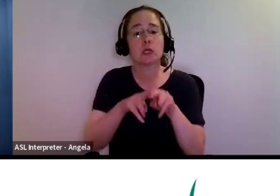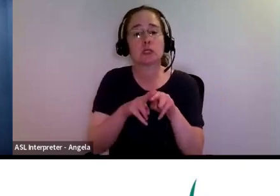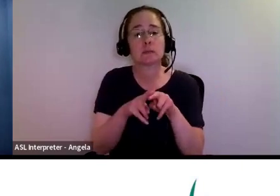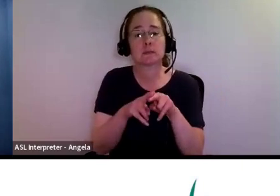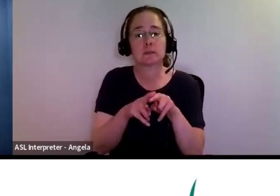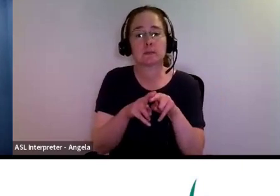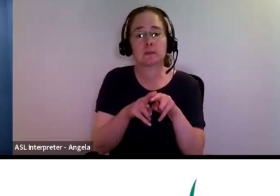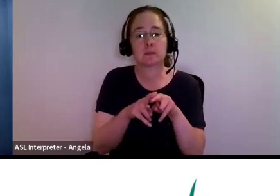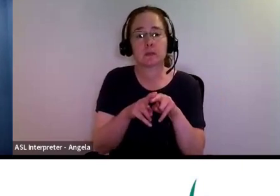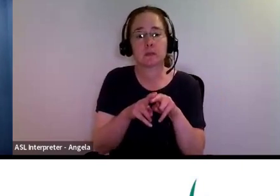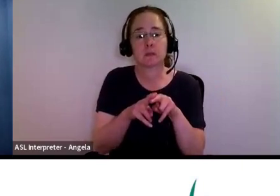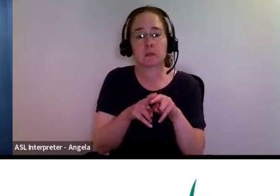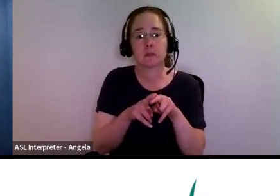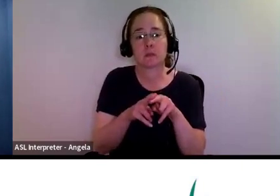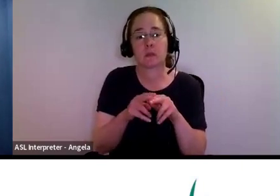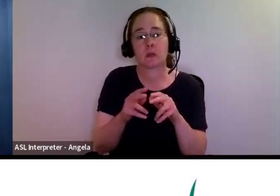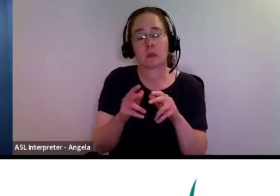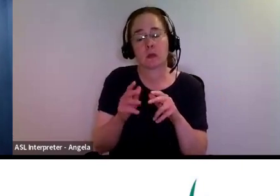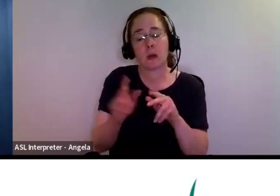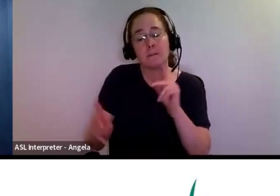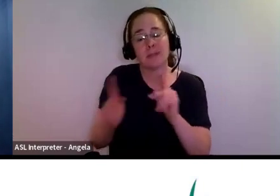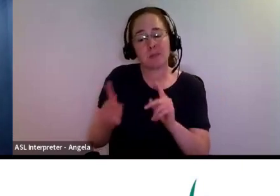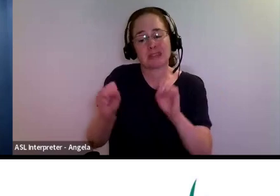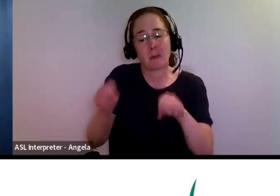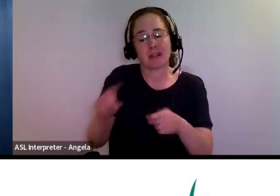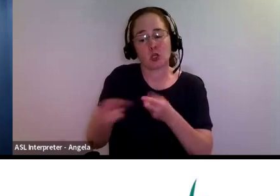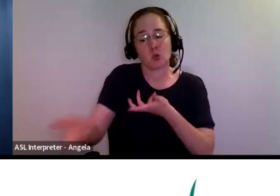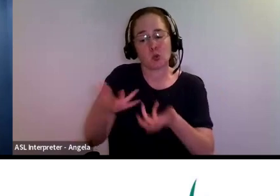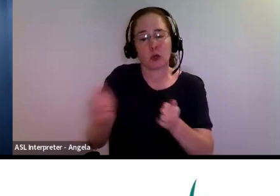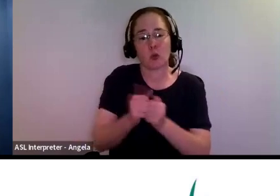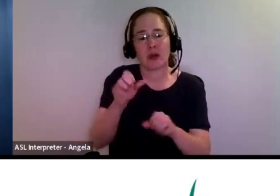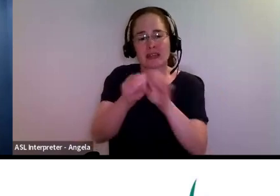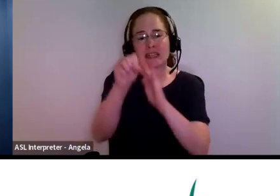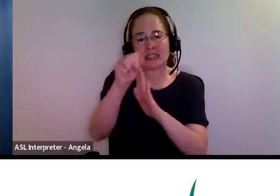people's ability to engage in state level system advocacy